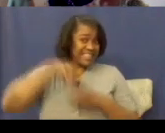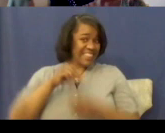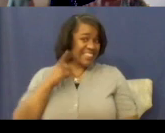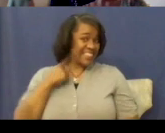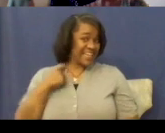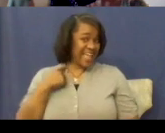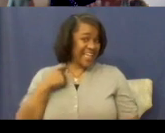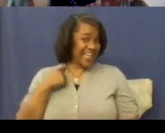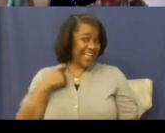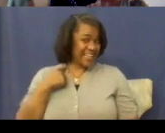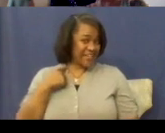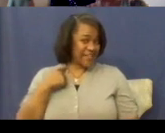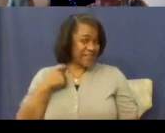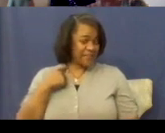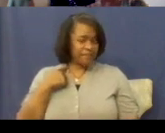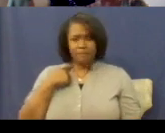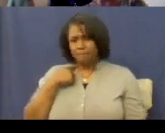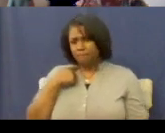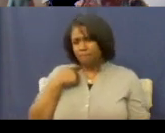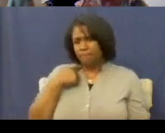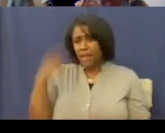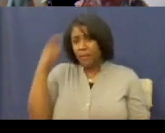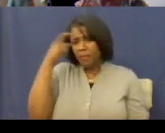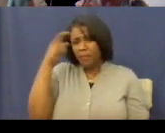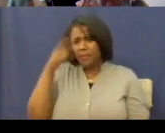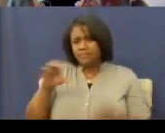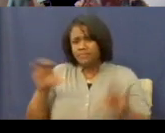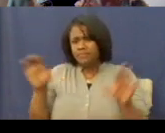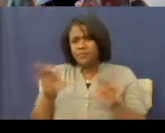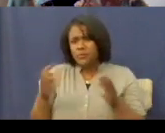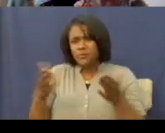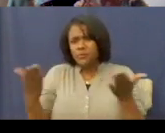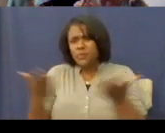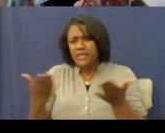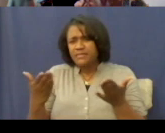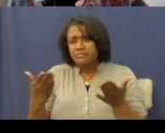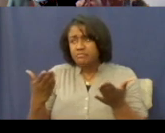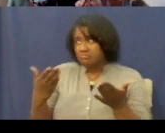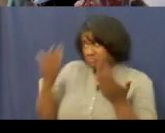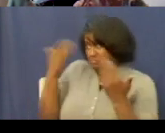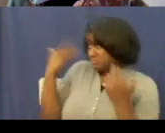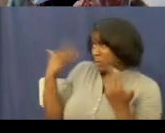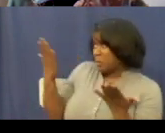So what does the brain do? Queenie: I don't know. Do I have one?